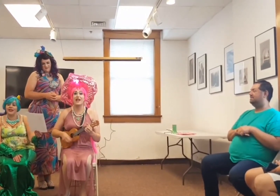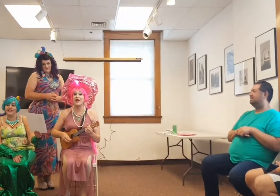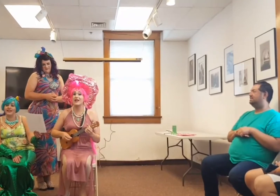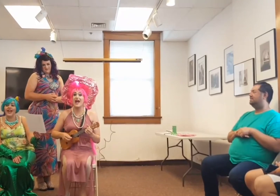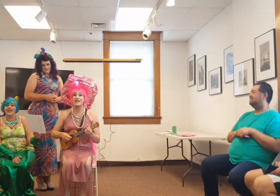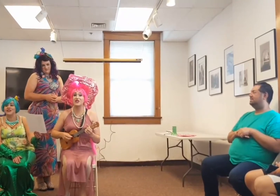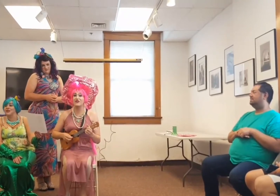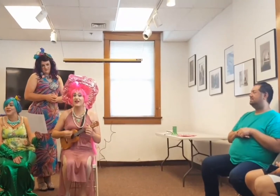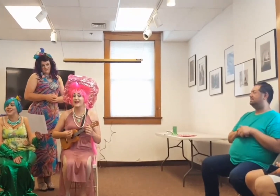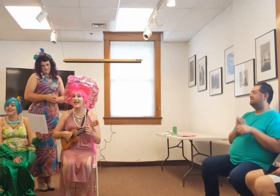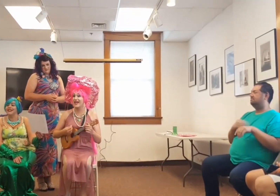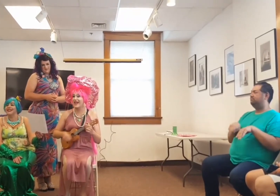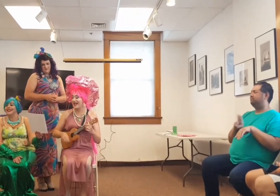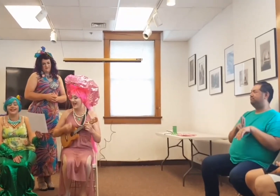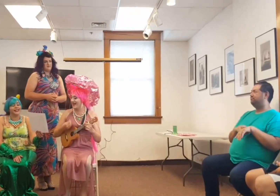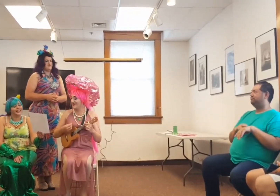naturally!